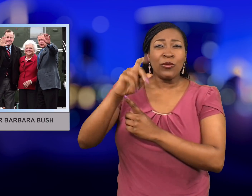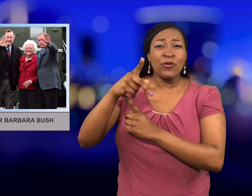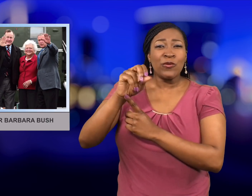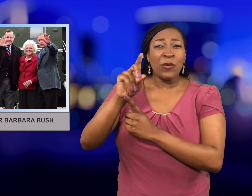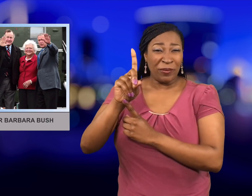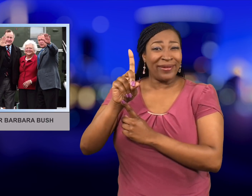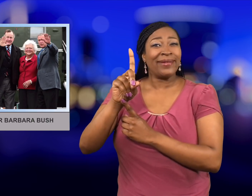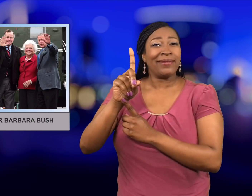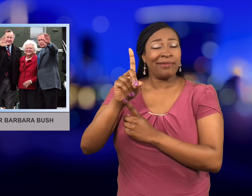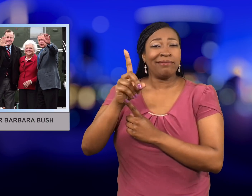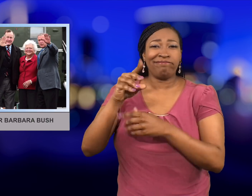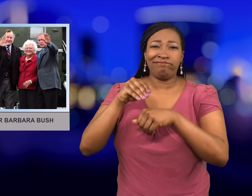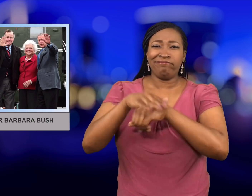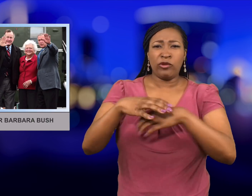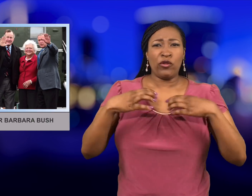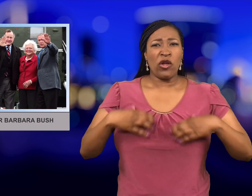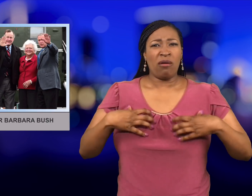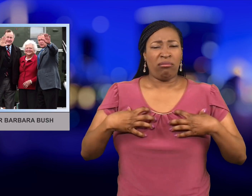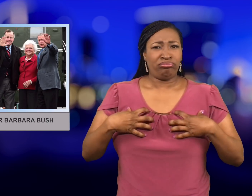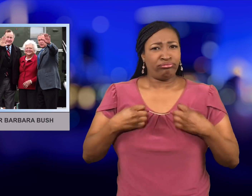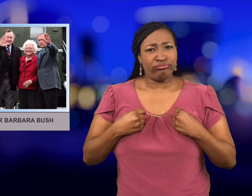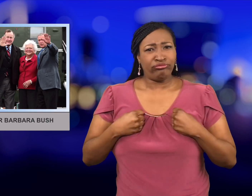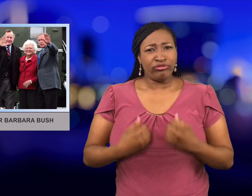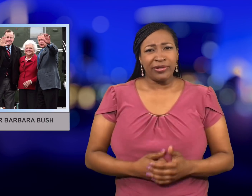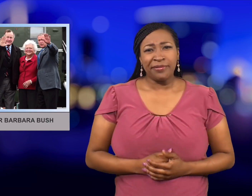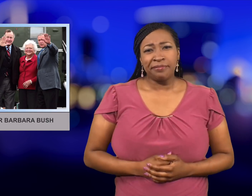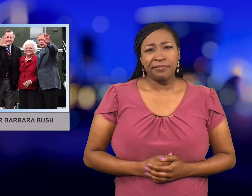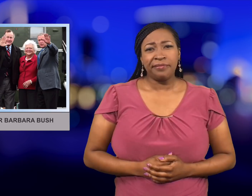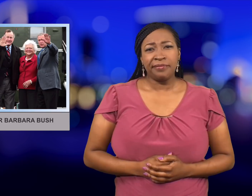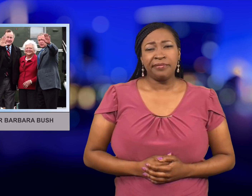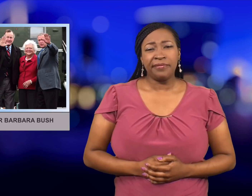and COPD, which affects the lungs.